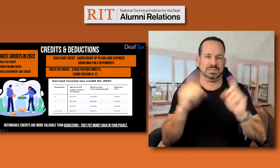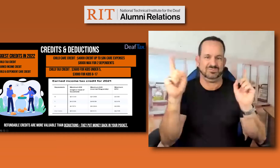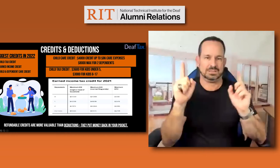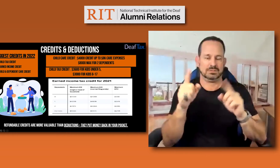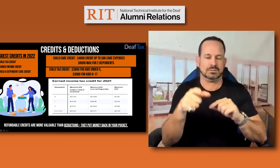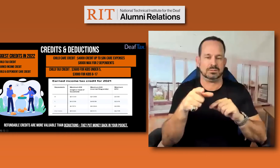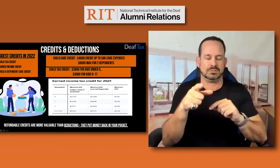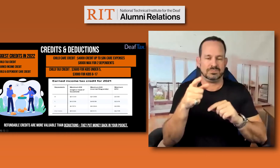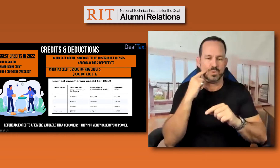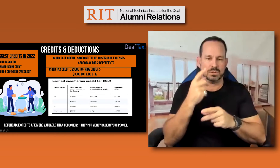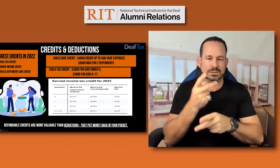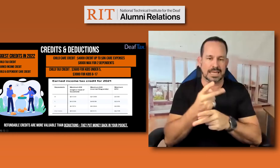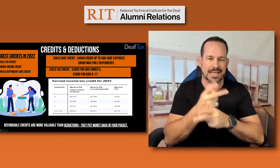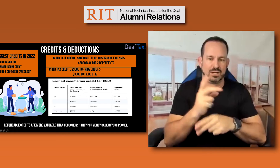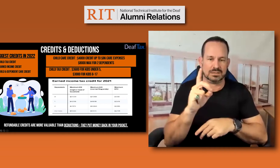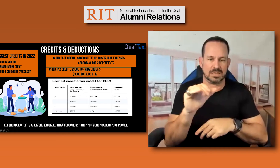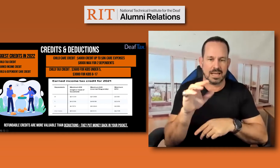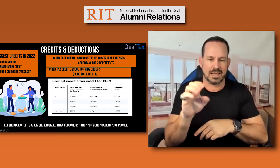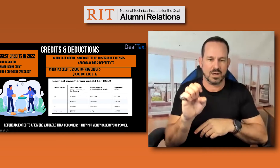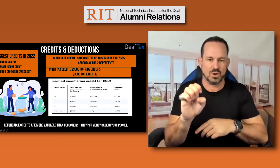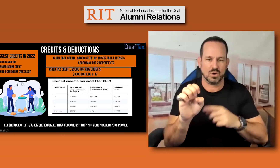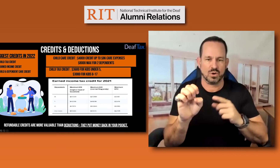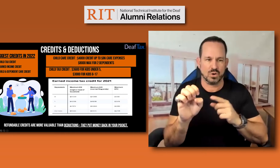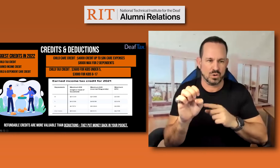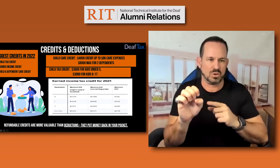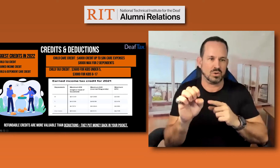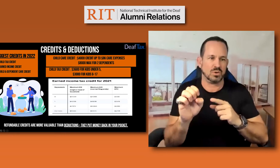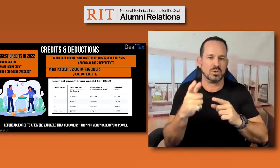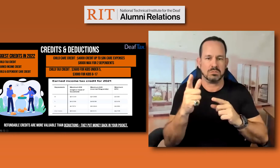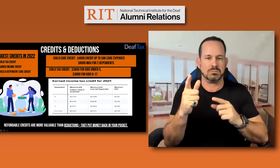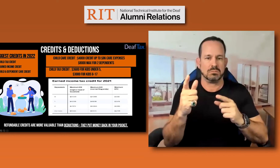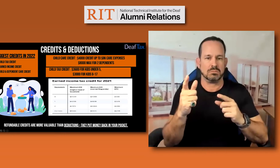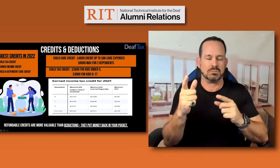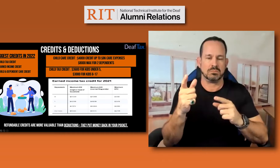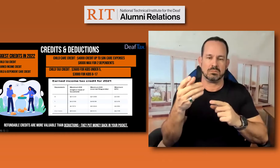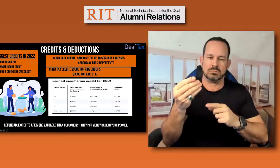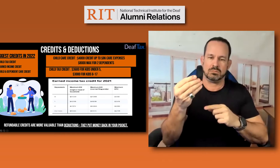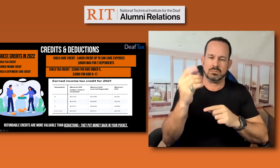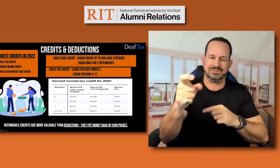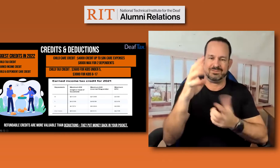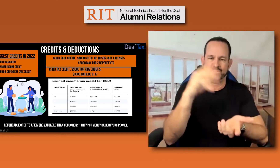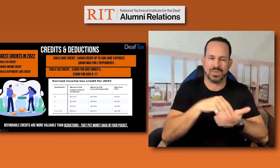This year has been different. Specifically for daycare,